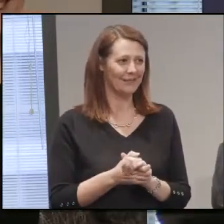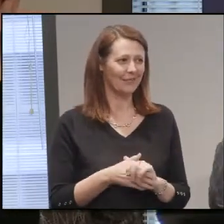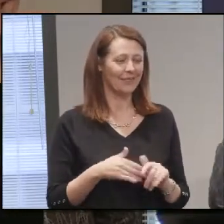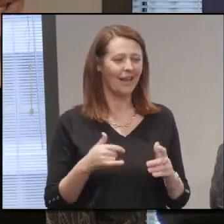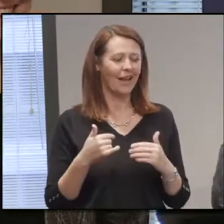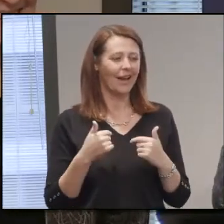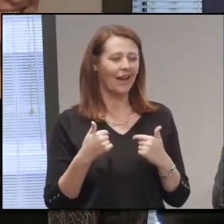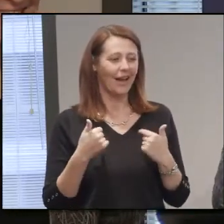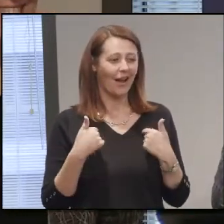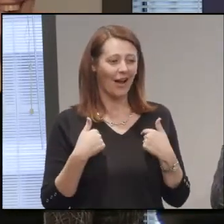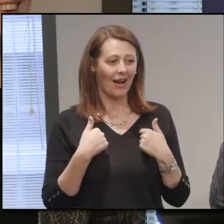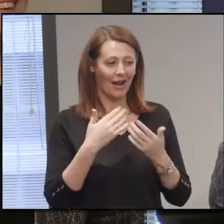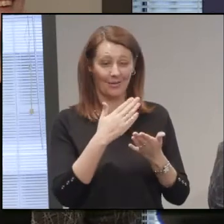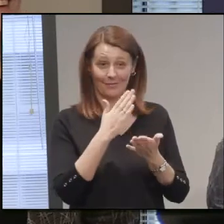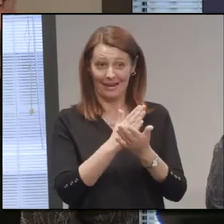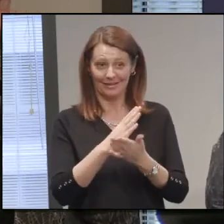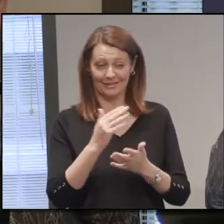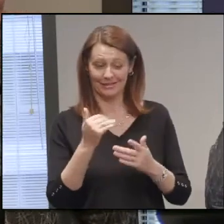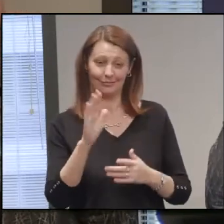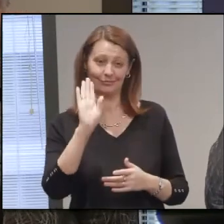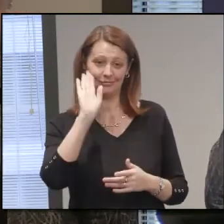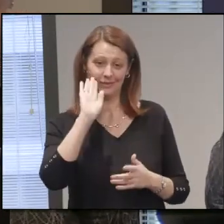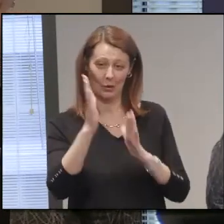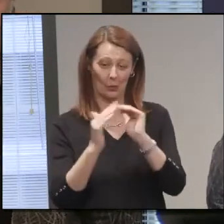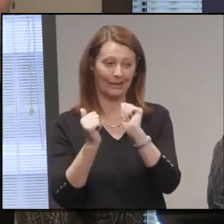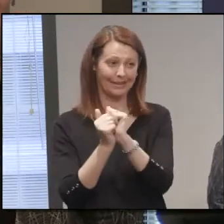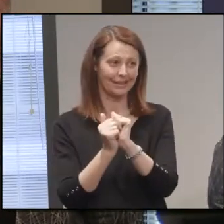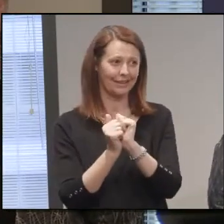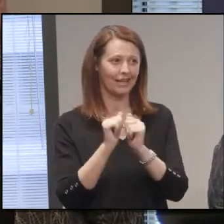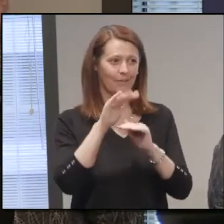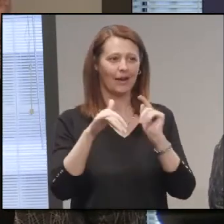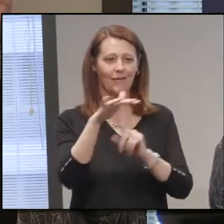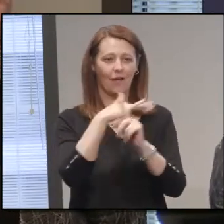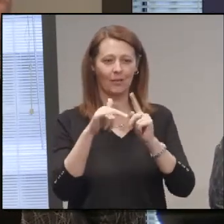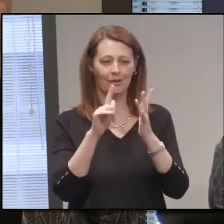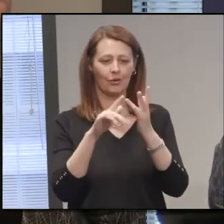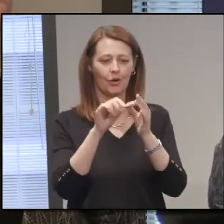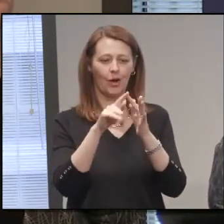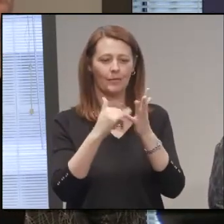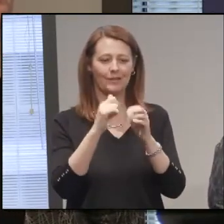I m actually giving a talk over the weekend on environmental obesogens at a different venue,